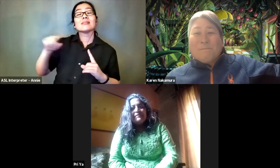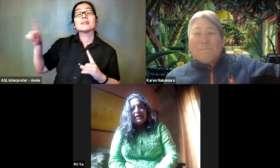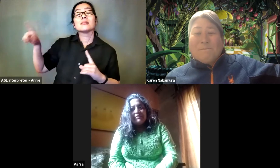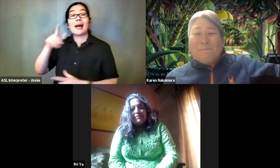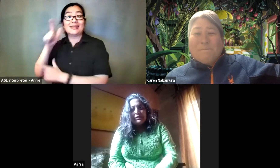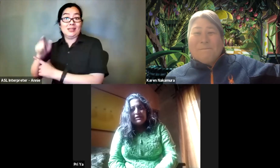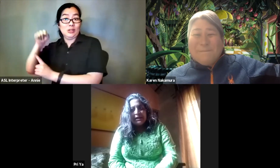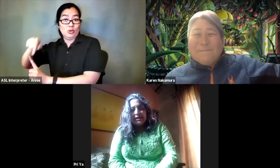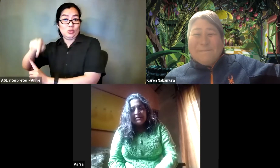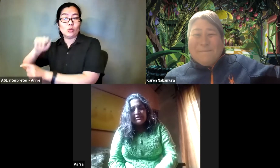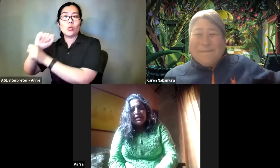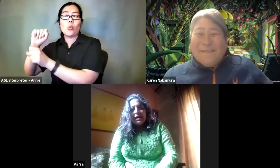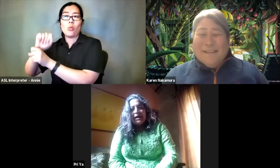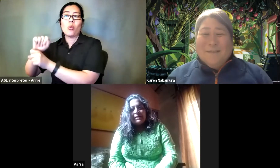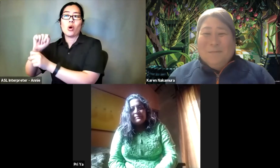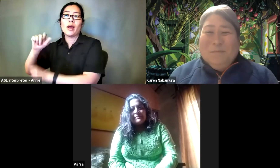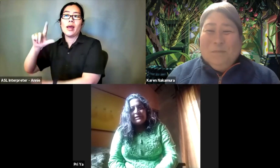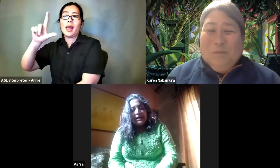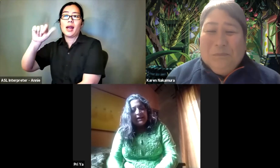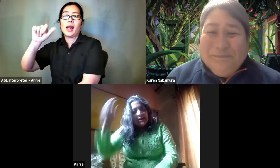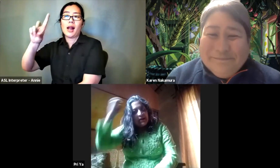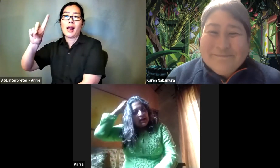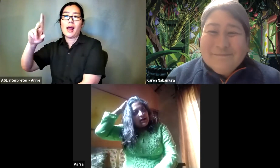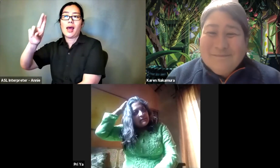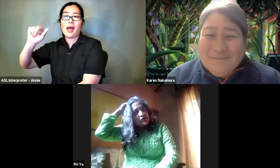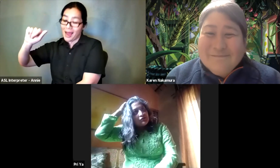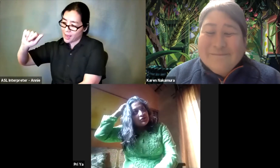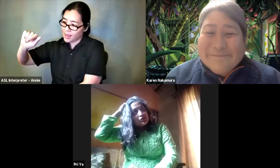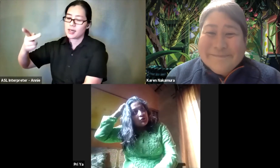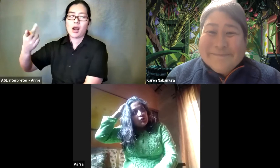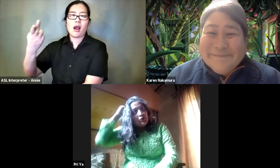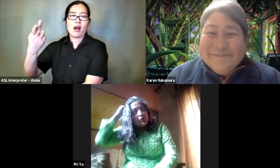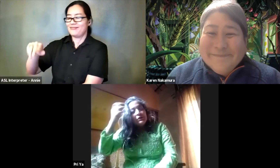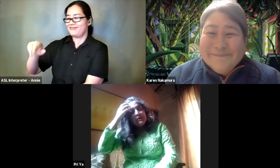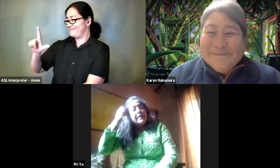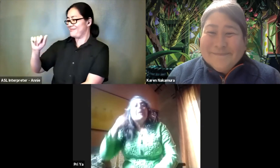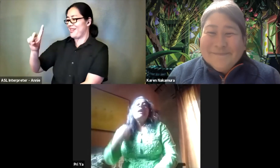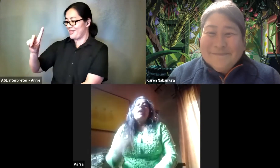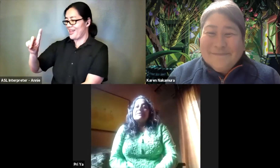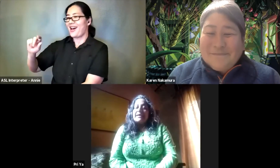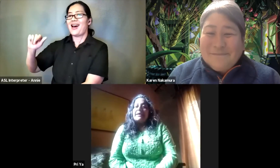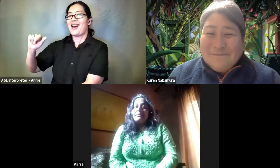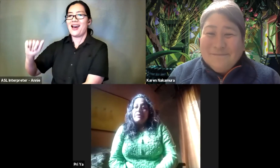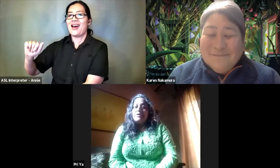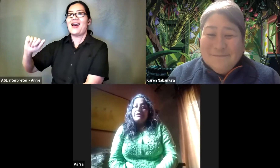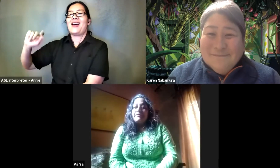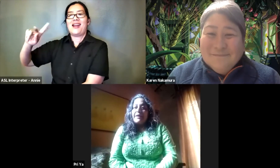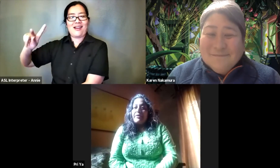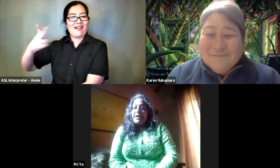about 10 years sending children to school year asking the Community for their ideas